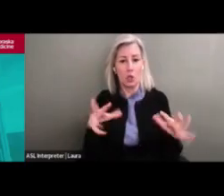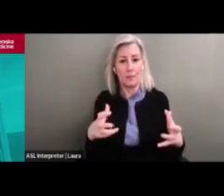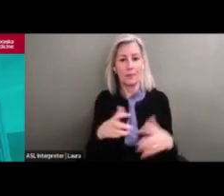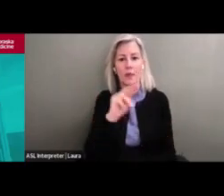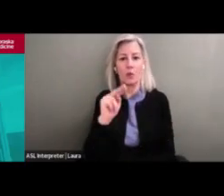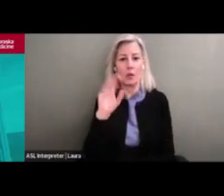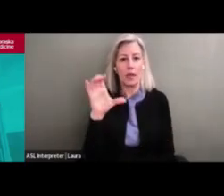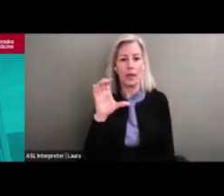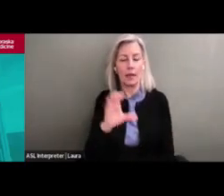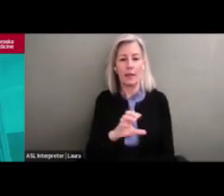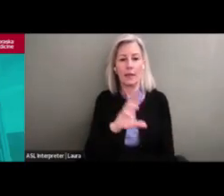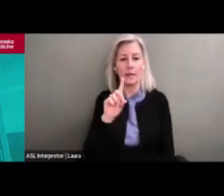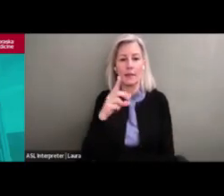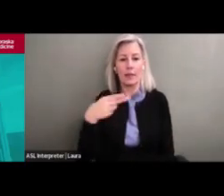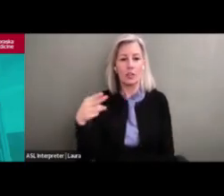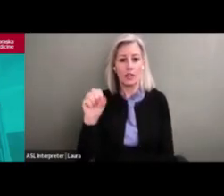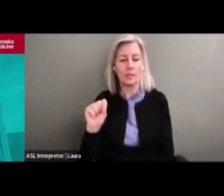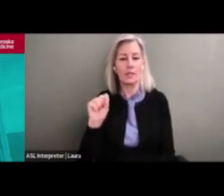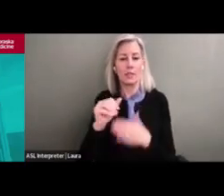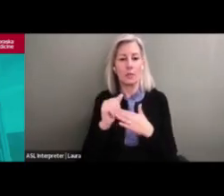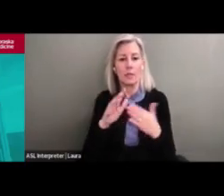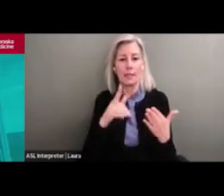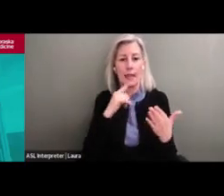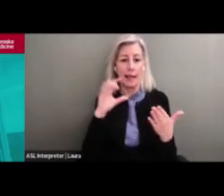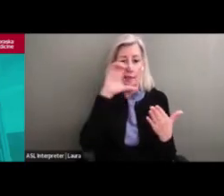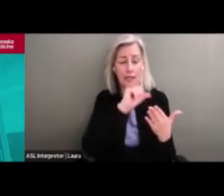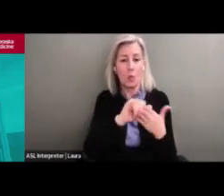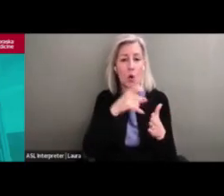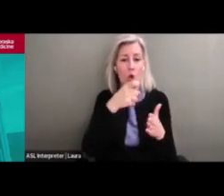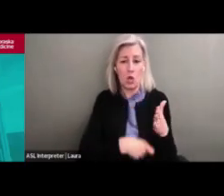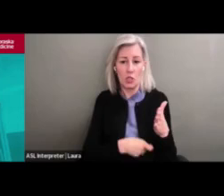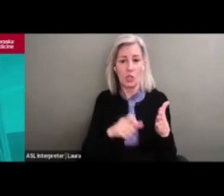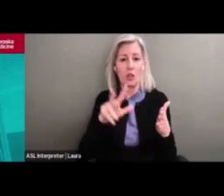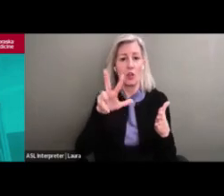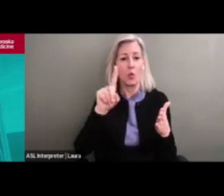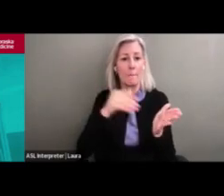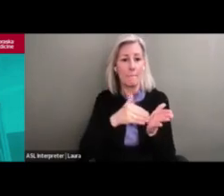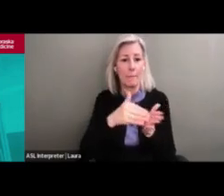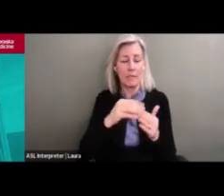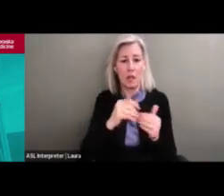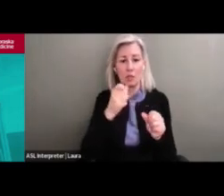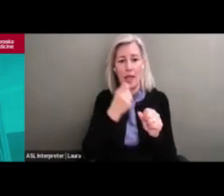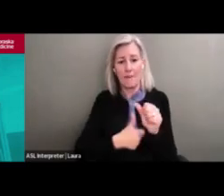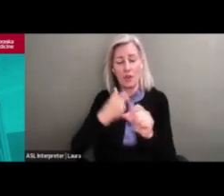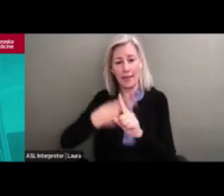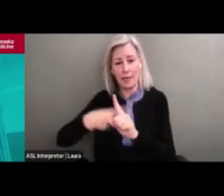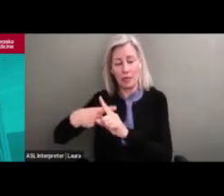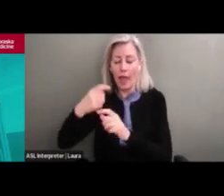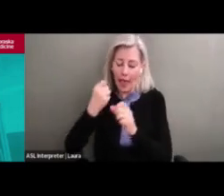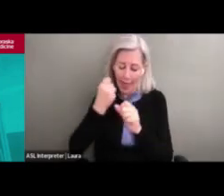for determining Medicaid eligibility twice a year as opposed to once a year in the Medicaid expansion group. North Carolina DHSS